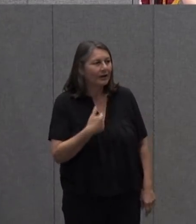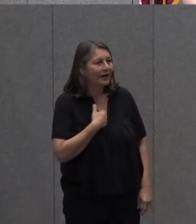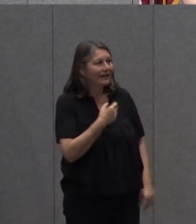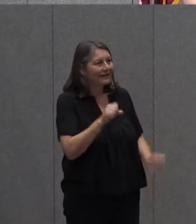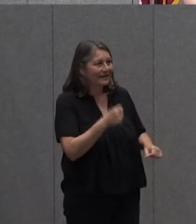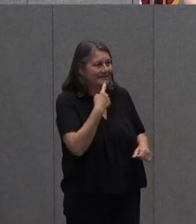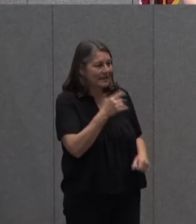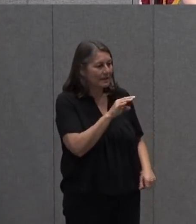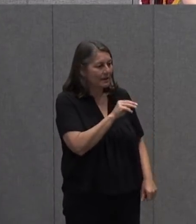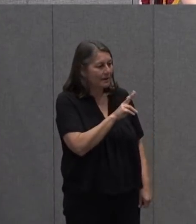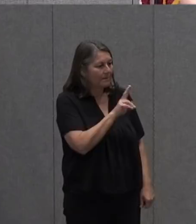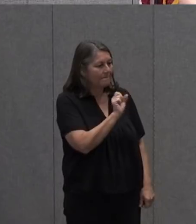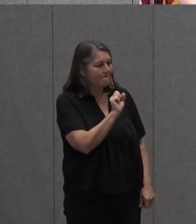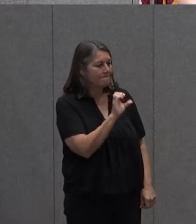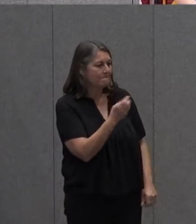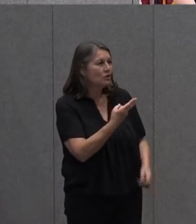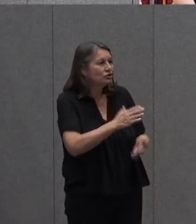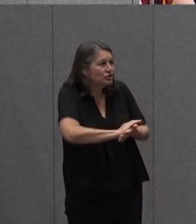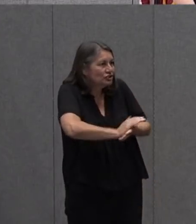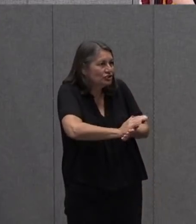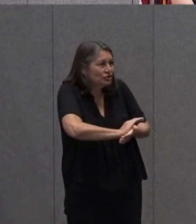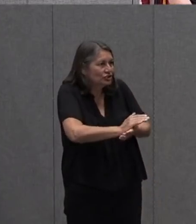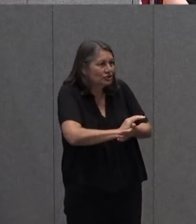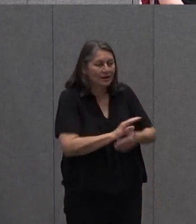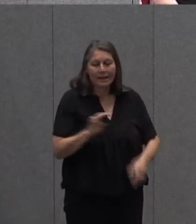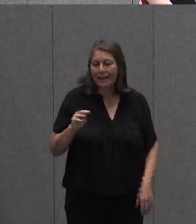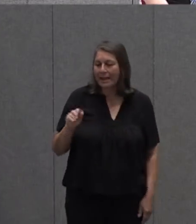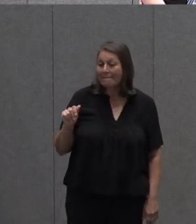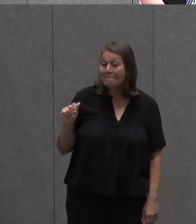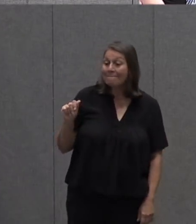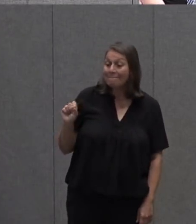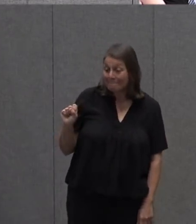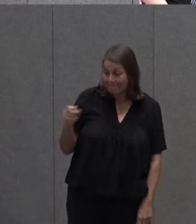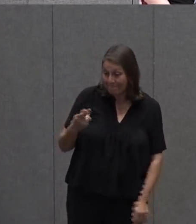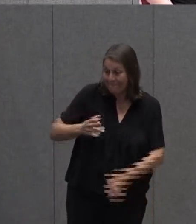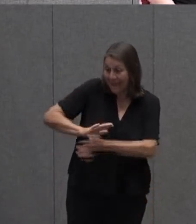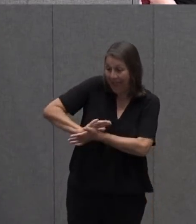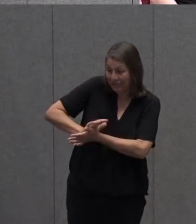Oh, I like that one, or mash. A mash, okay.